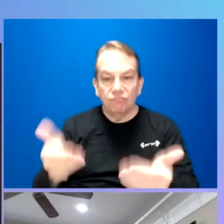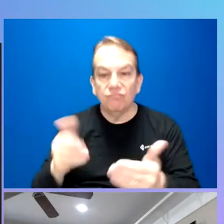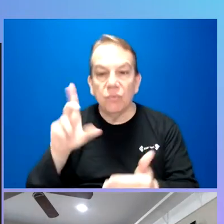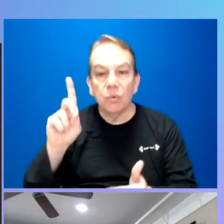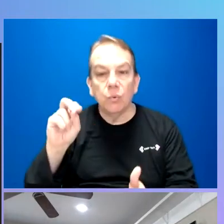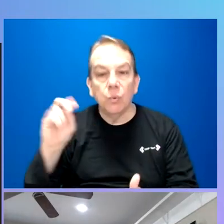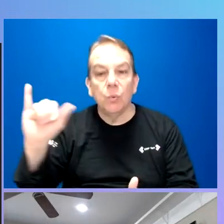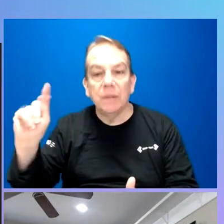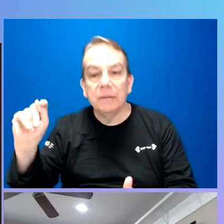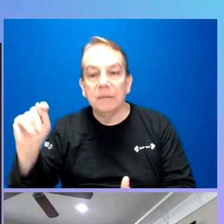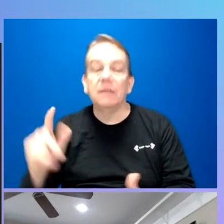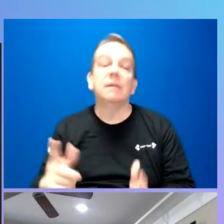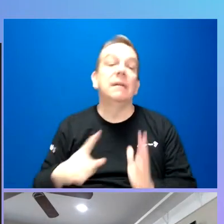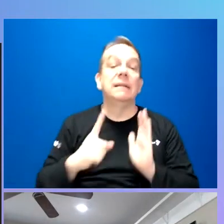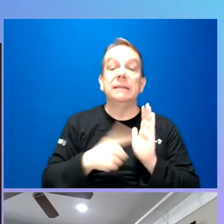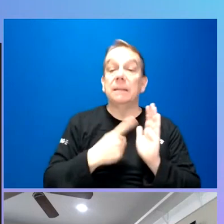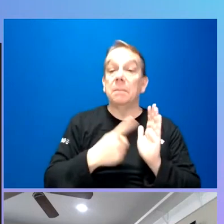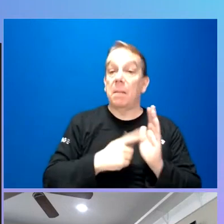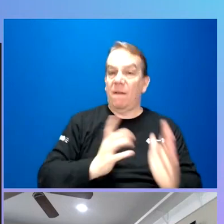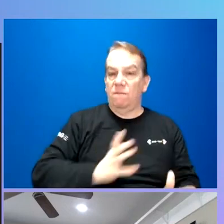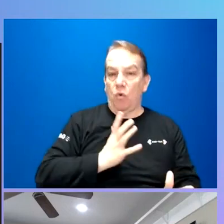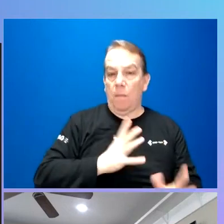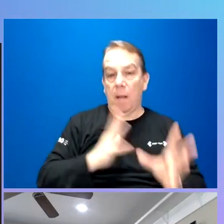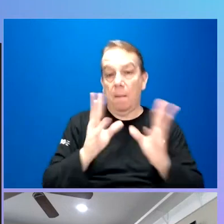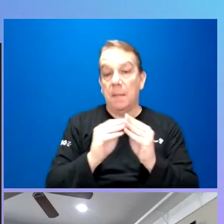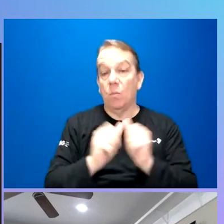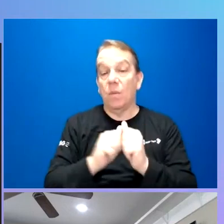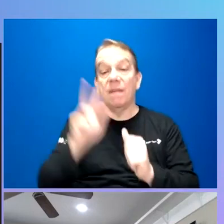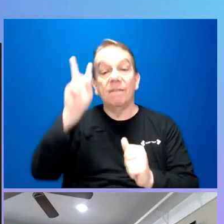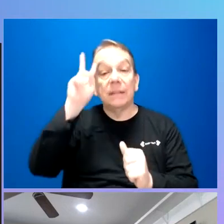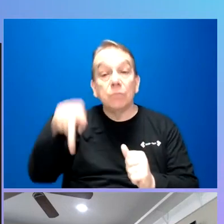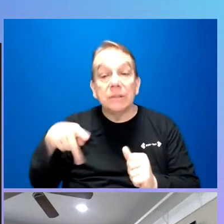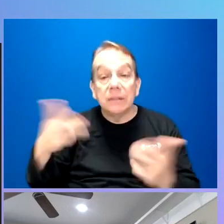. Sometimes it may be a walk down the hall when you see the